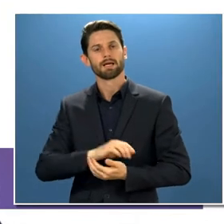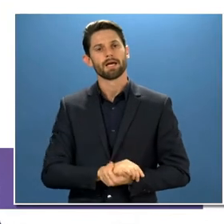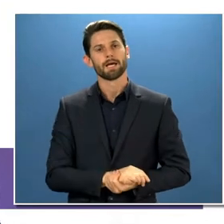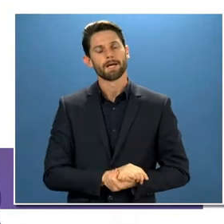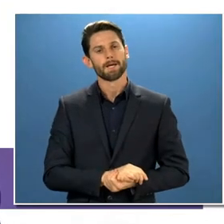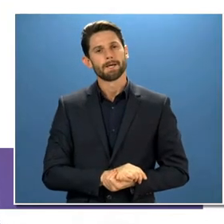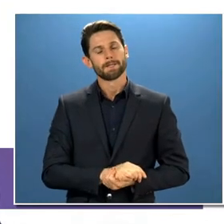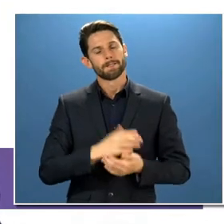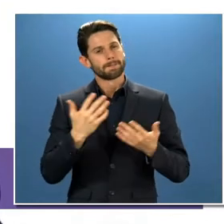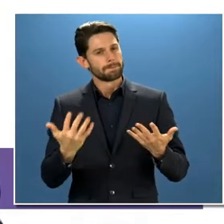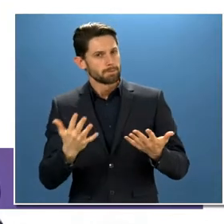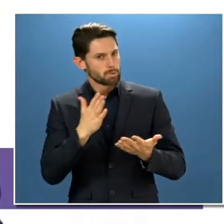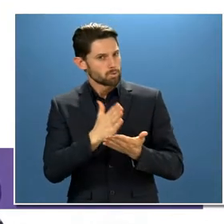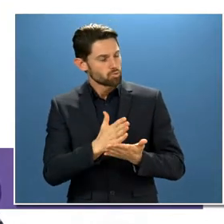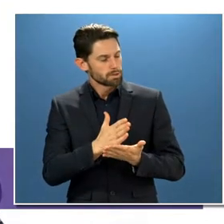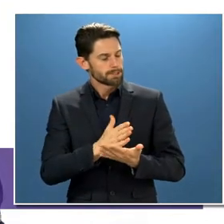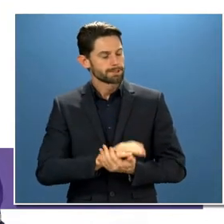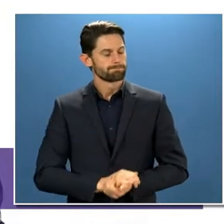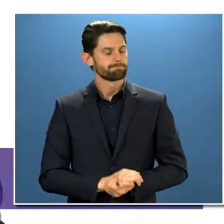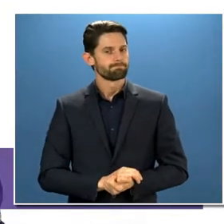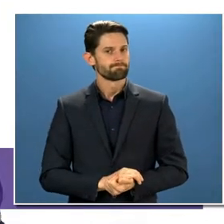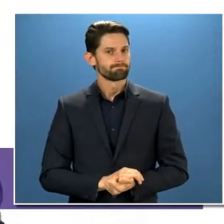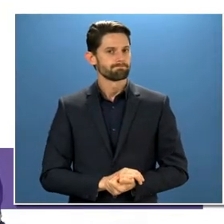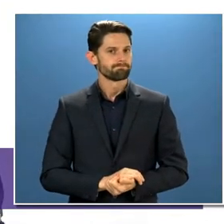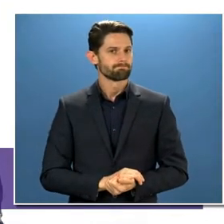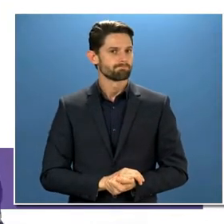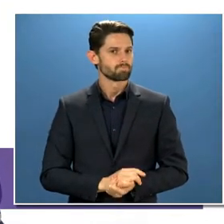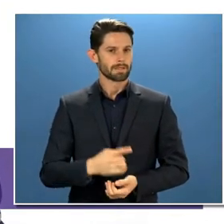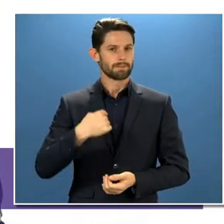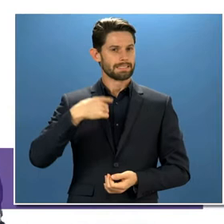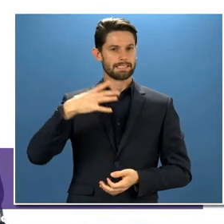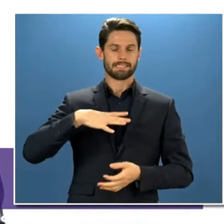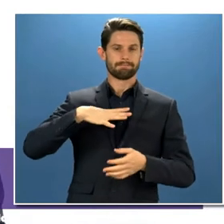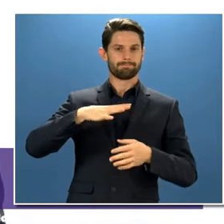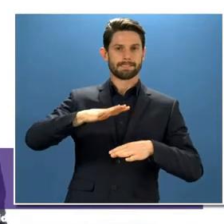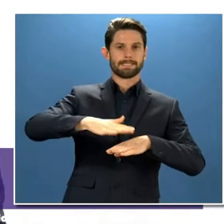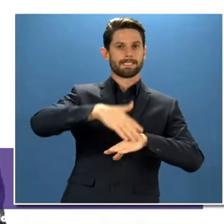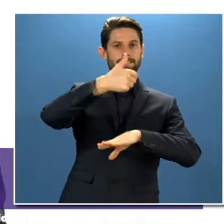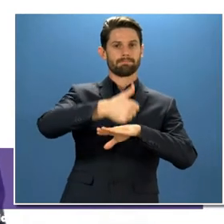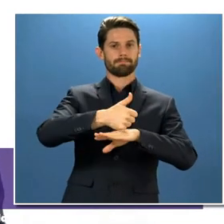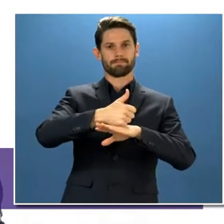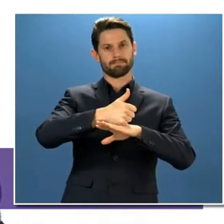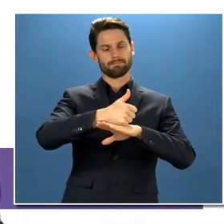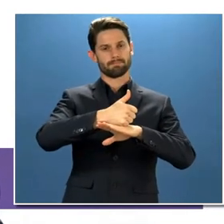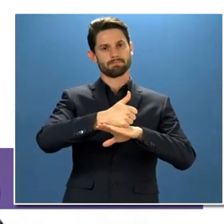However, we need to create a legal system going forward that both protects